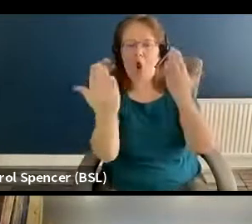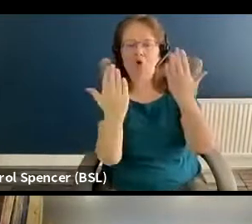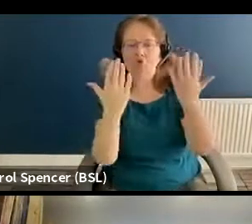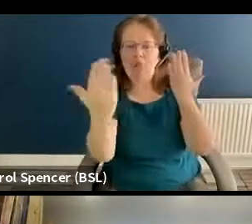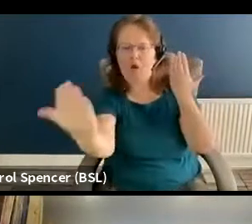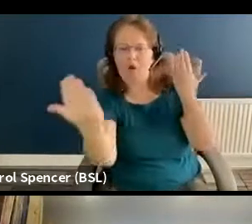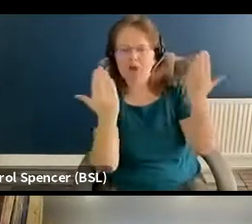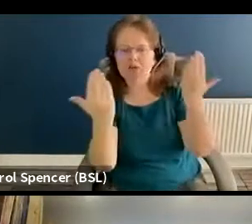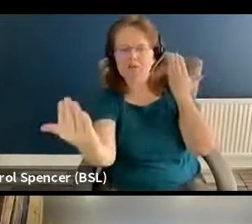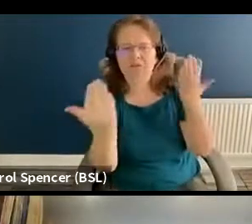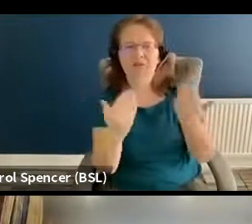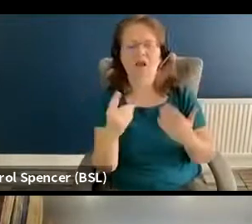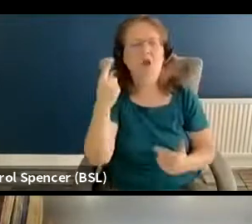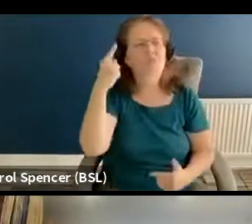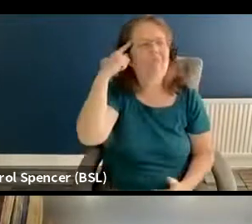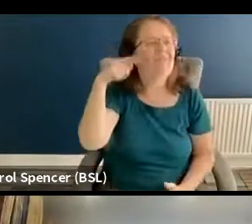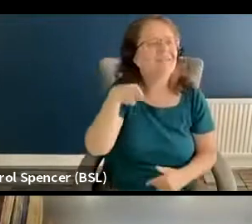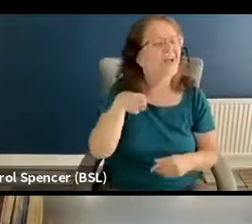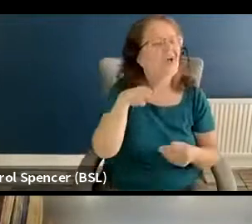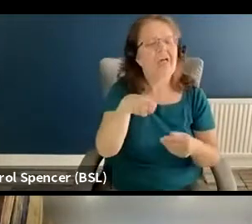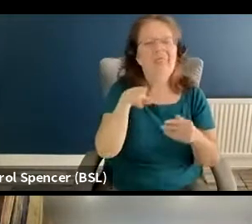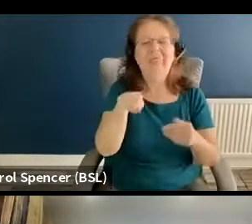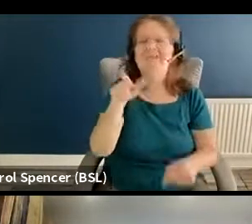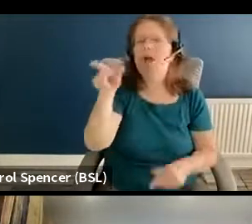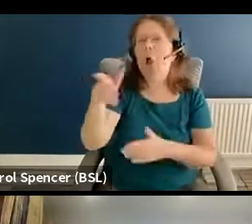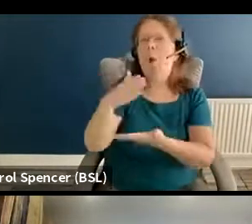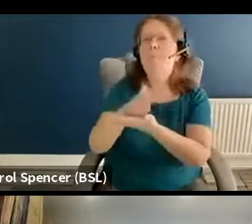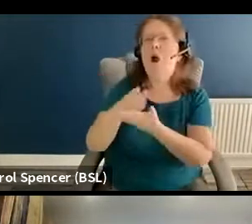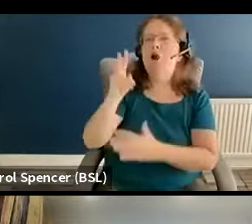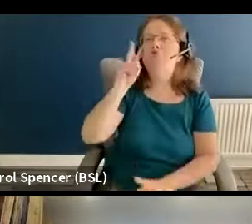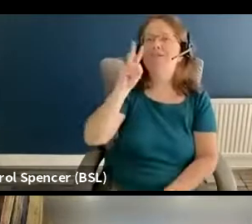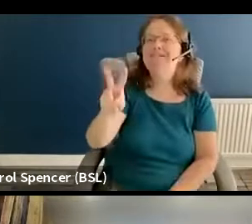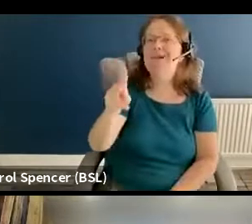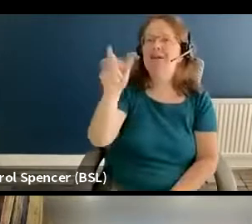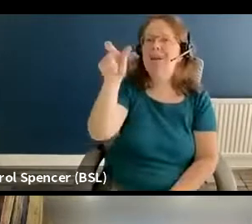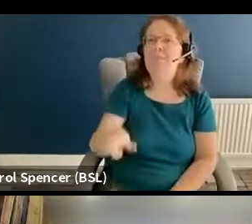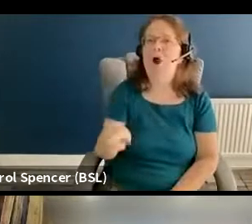you can't think, oh, this is a partially sighted person that just need high, good color contrast